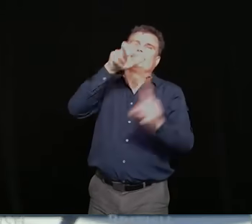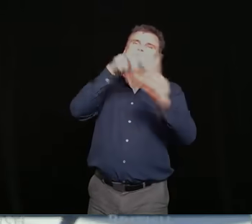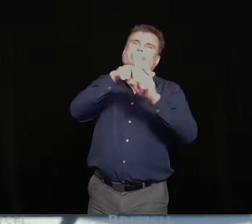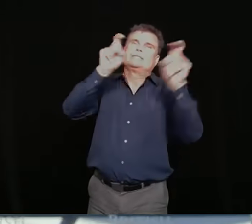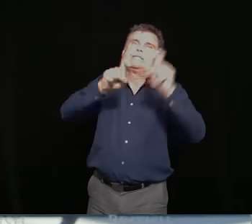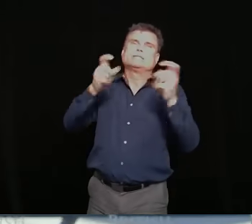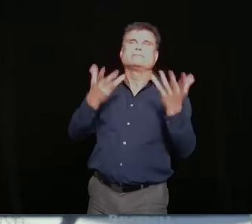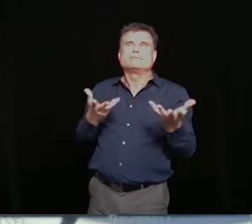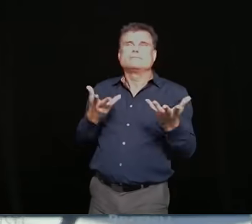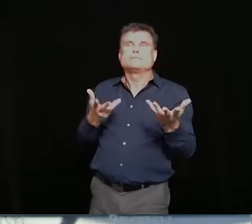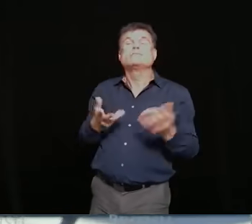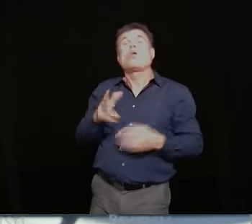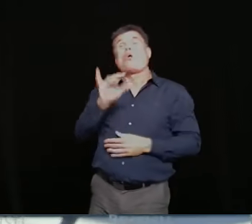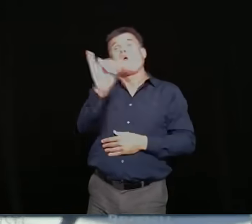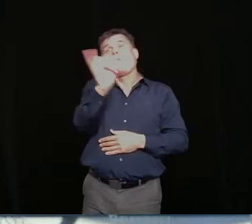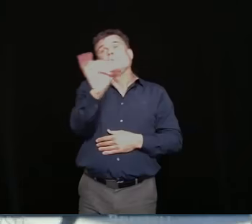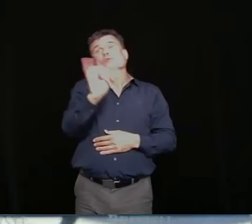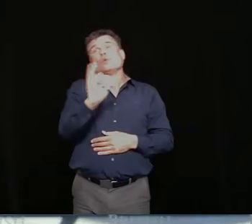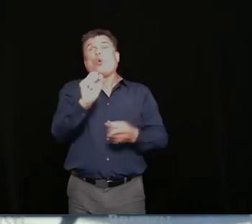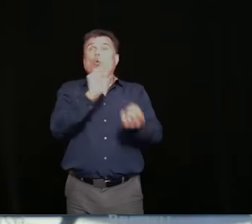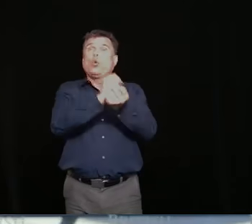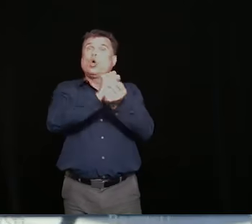or expand that 50 person limit if people are outdoors?